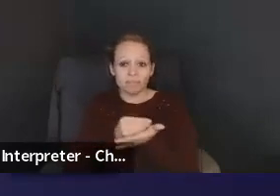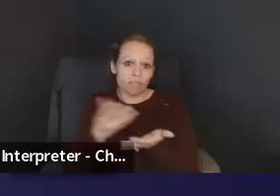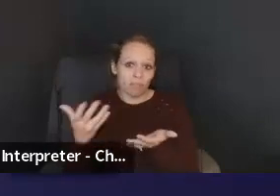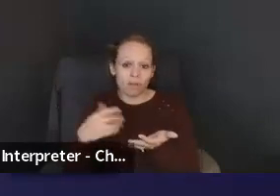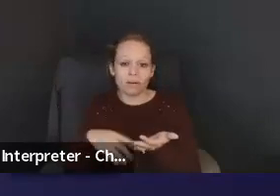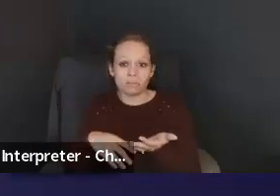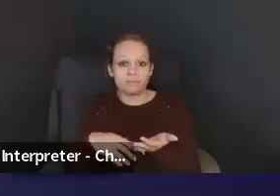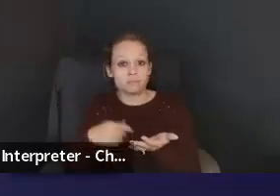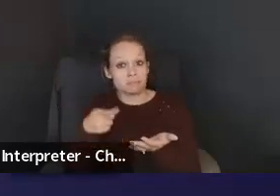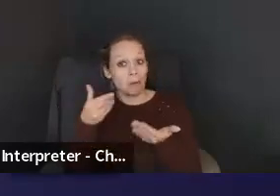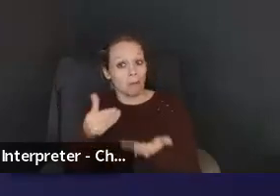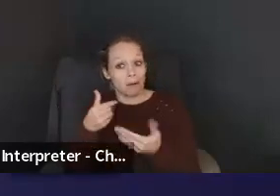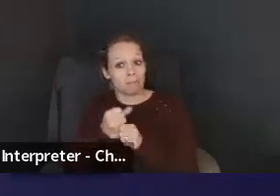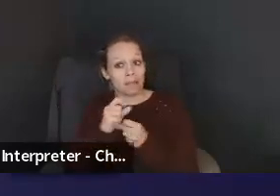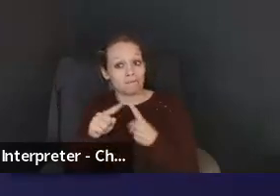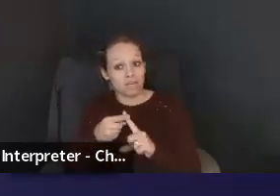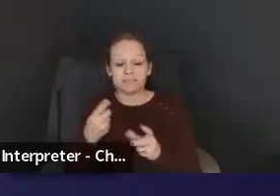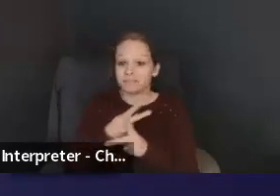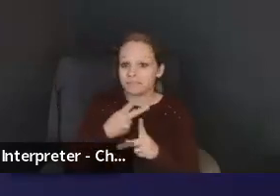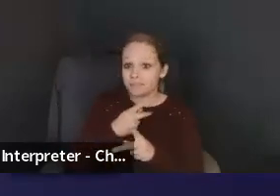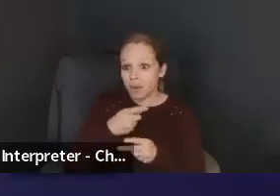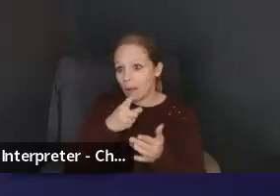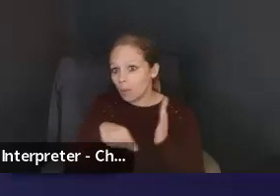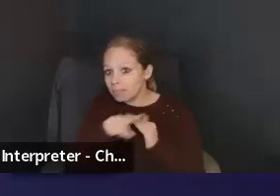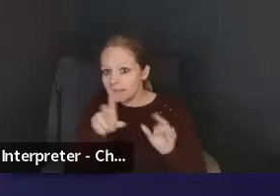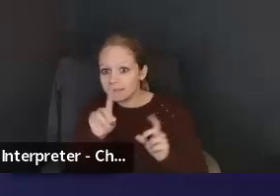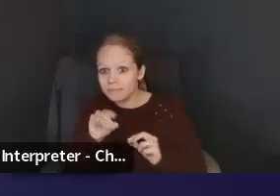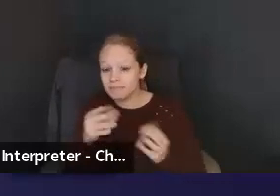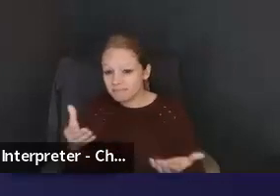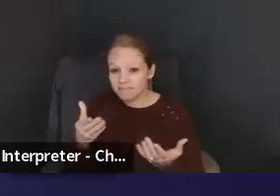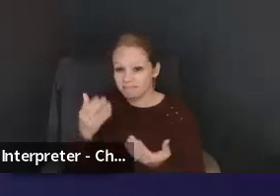make some friends and find out what they did. And I don't know, Dr. Leslie, Dr. Gooden, if anyone